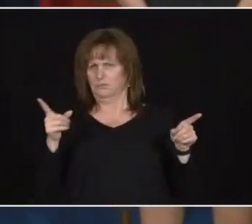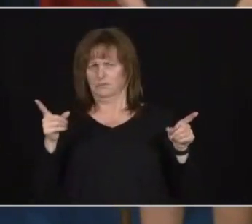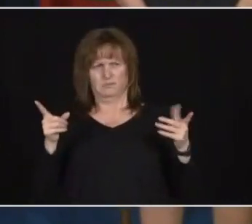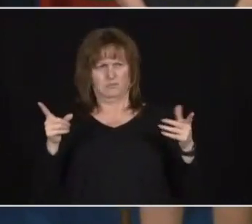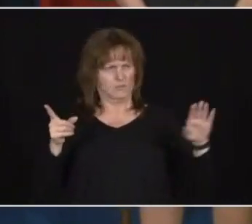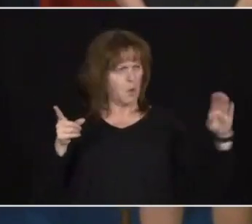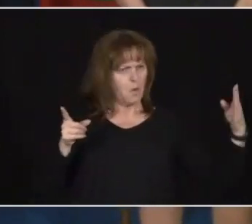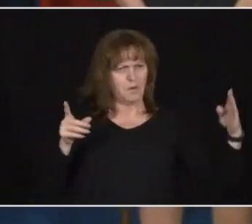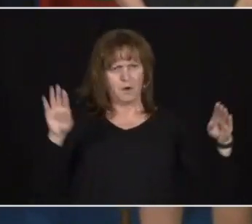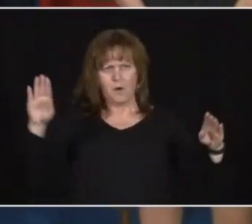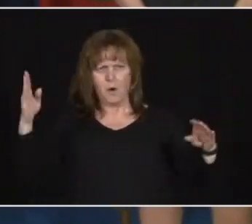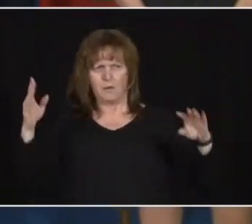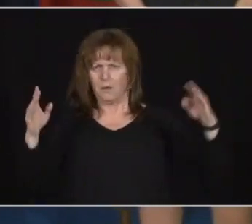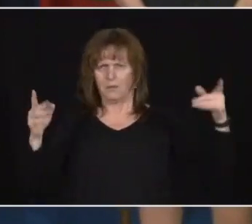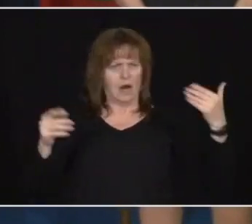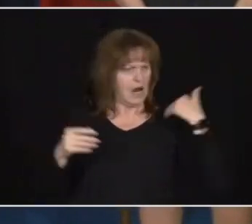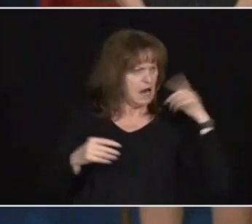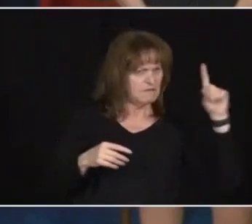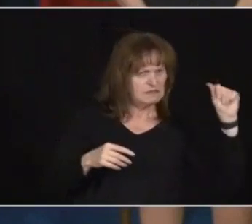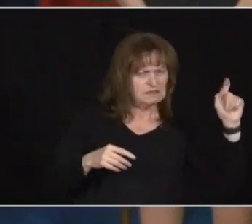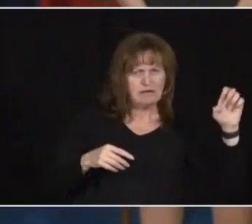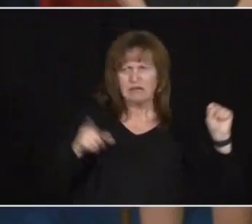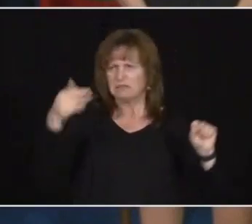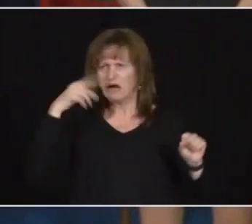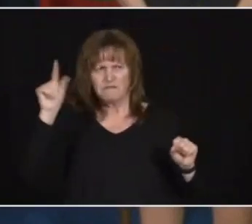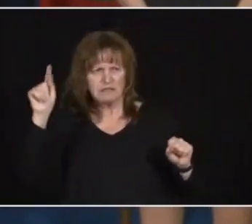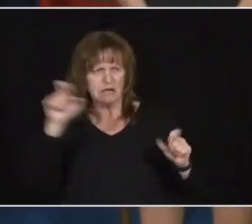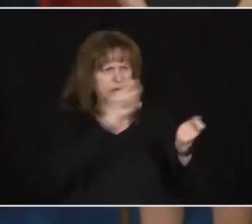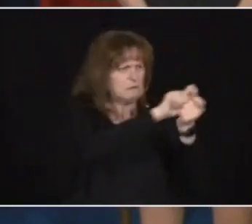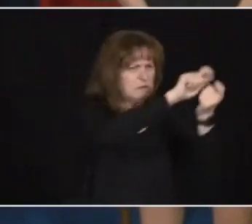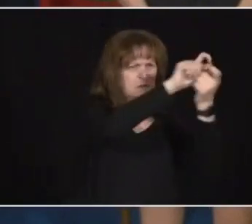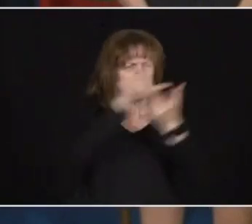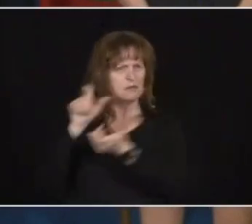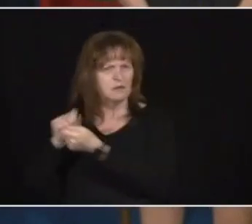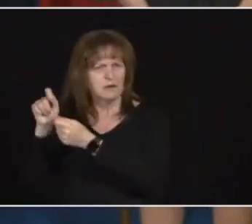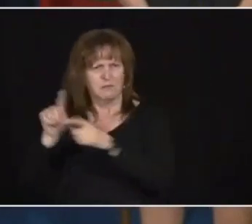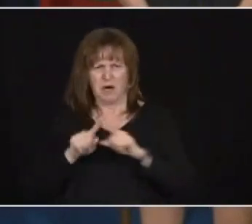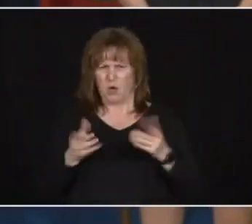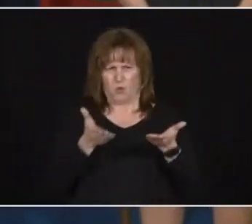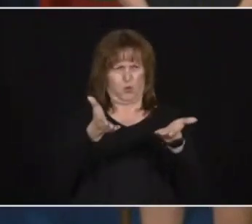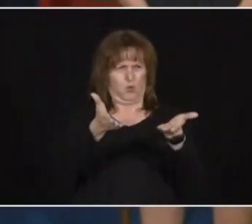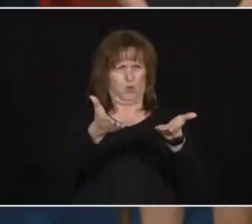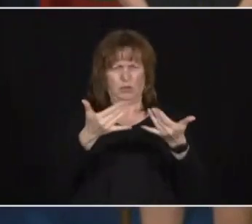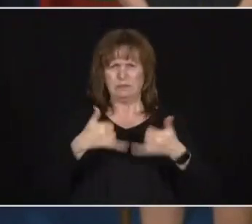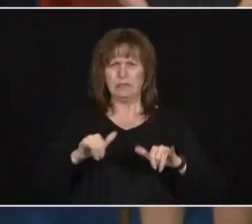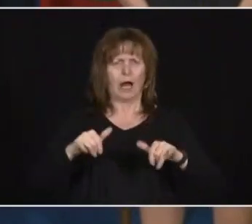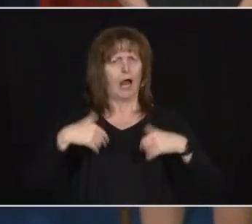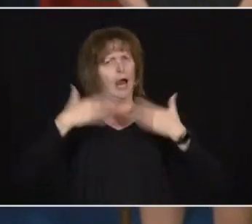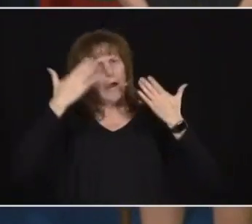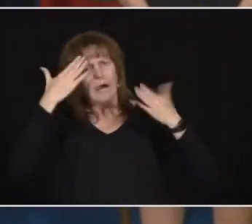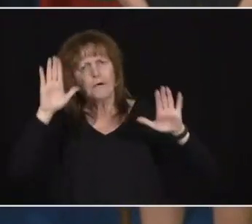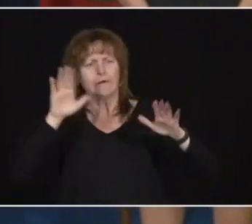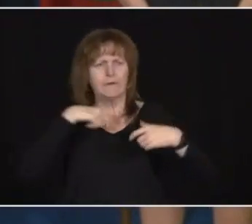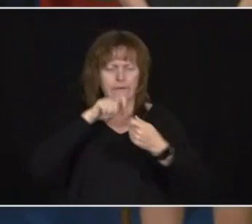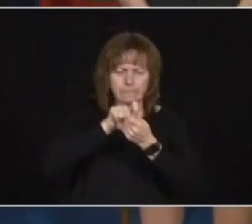Why do you still say that we shouldn't have details, that glimmer of hope that you say that people need, you're not